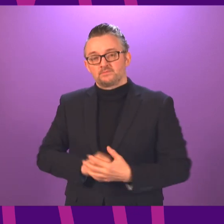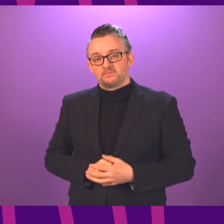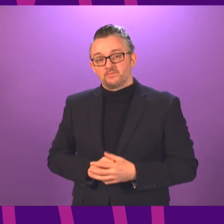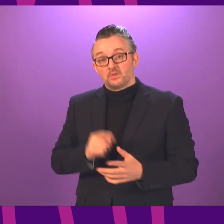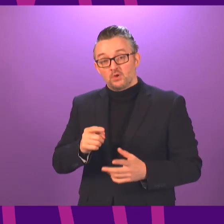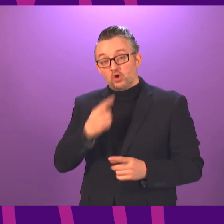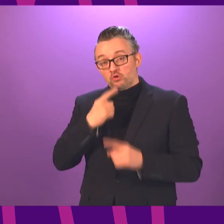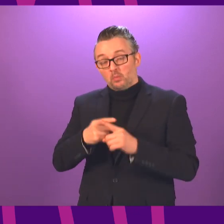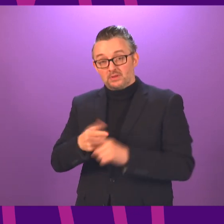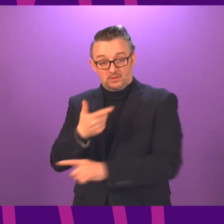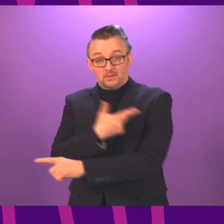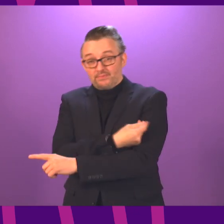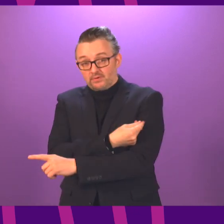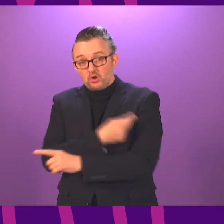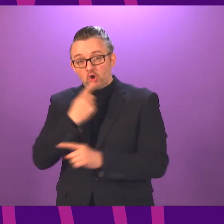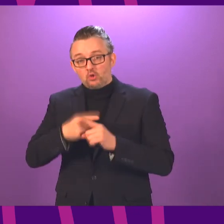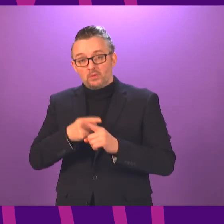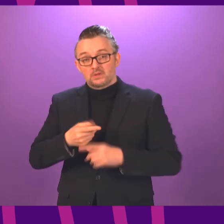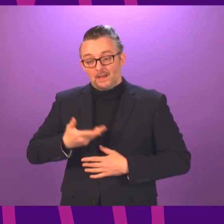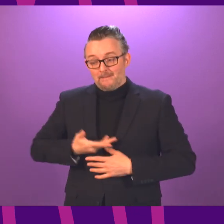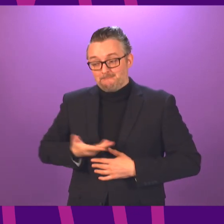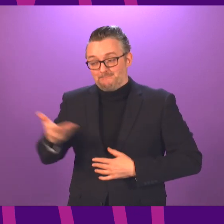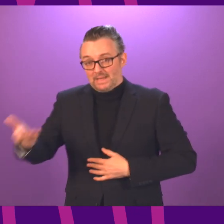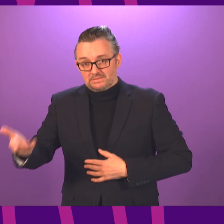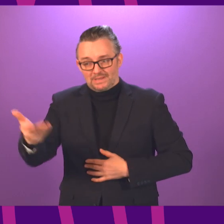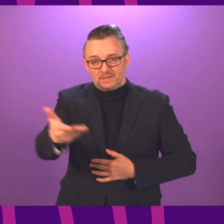the impact of vaccination on transmission of the virus, including that which has been